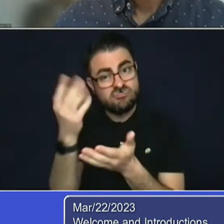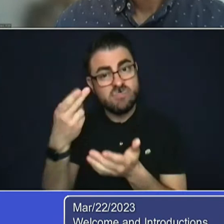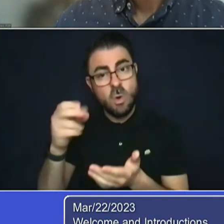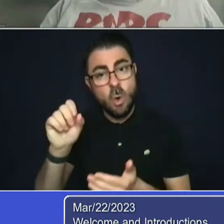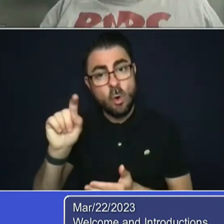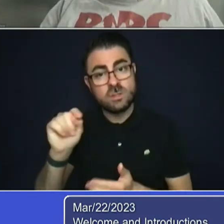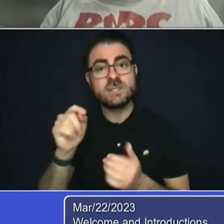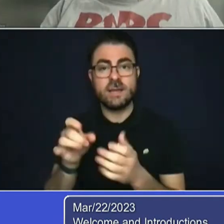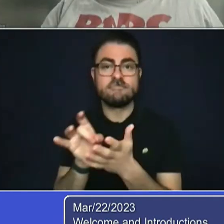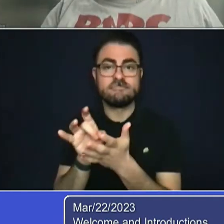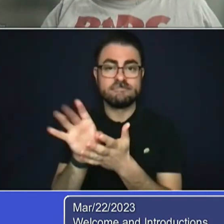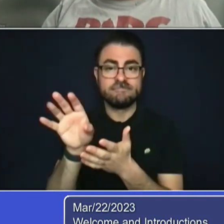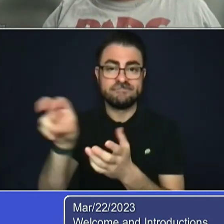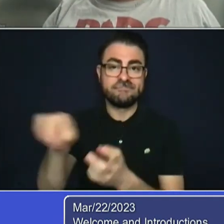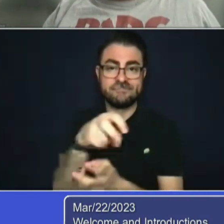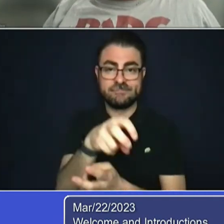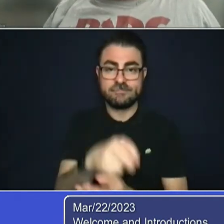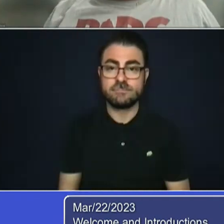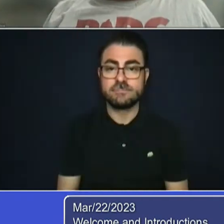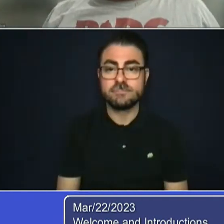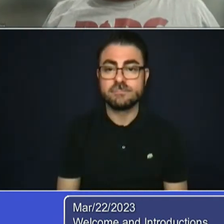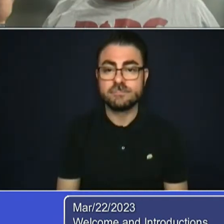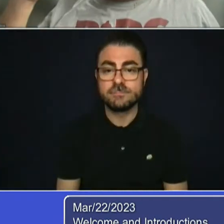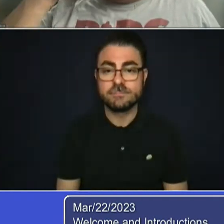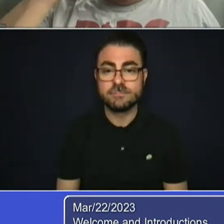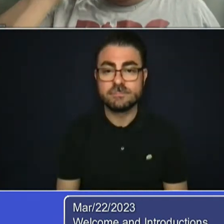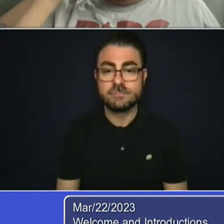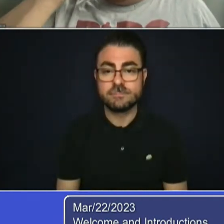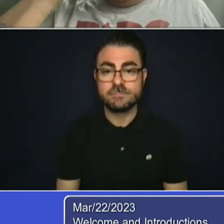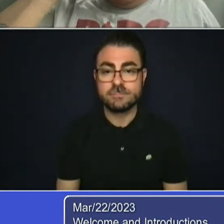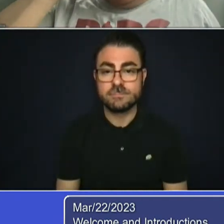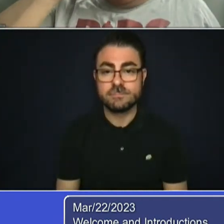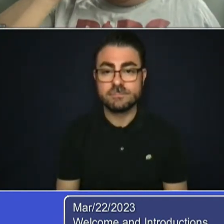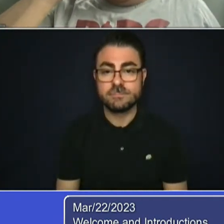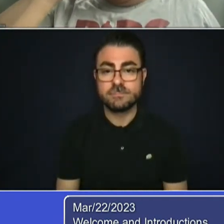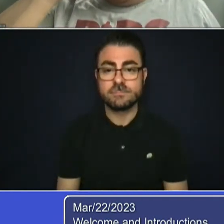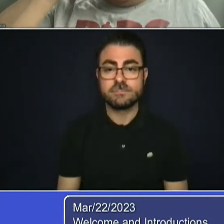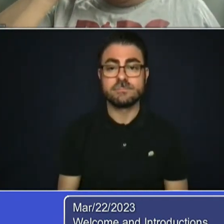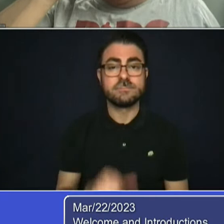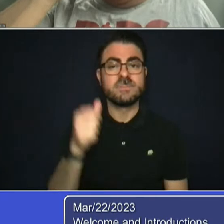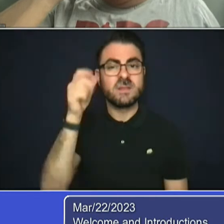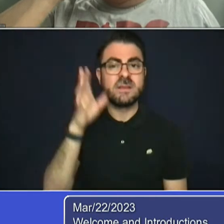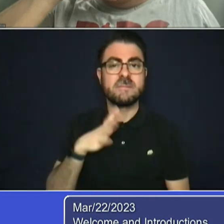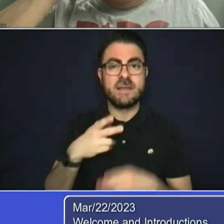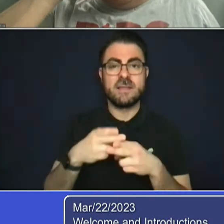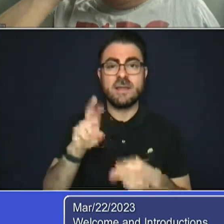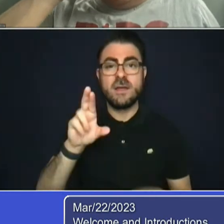YOU OUT AS WELL.